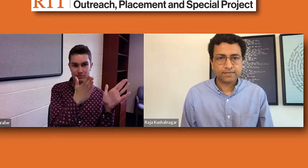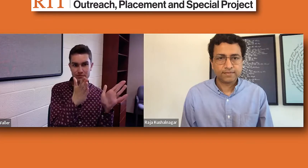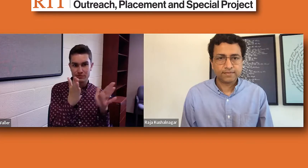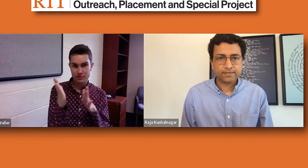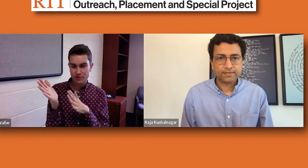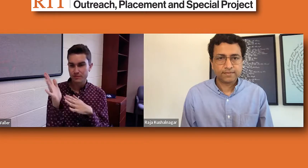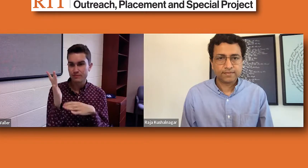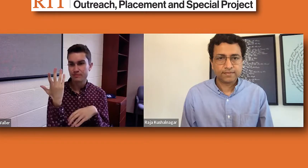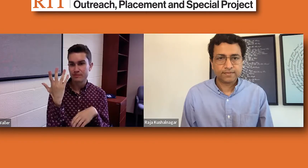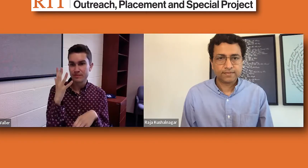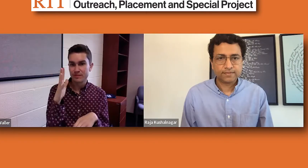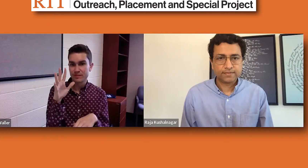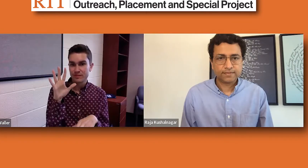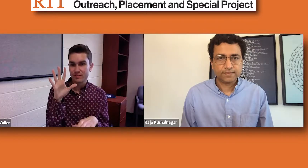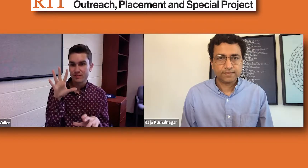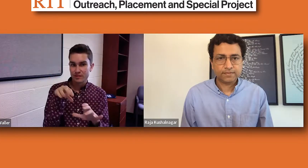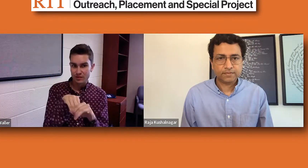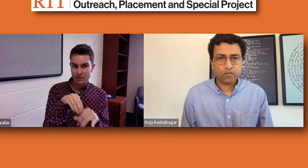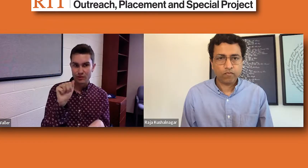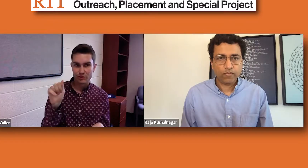So it seems that in your own research